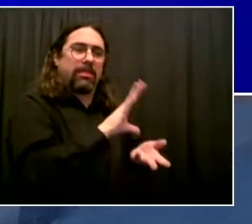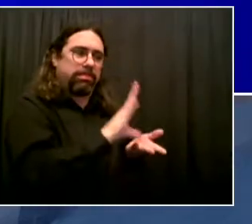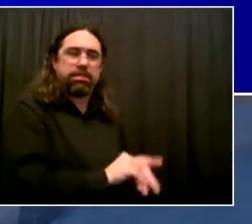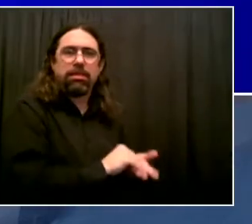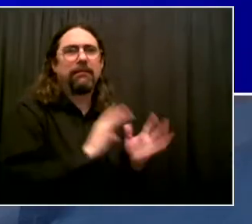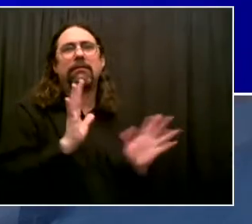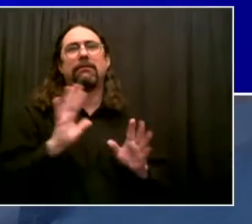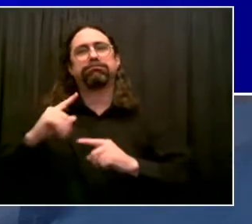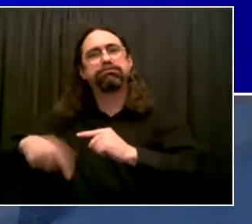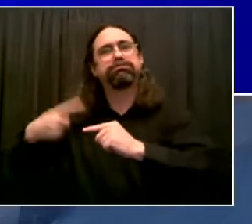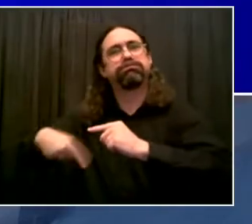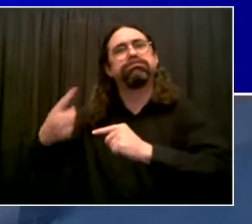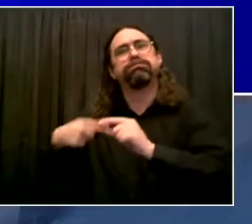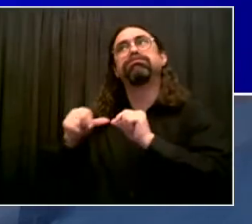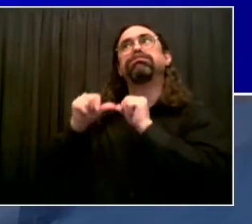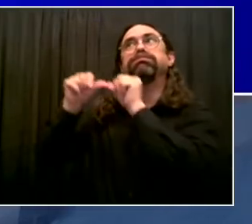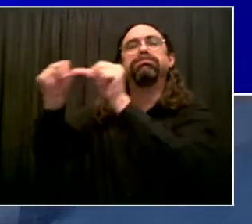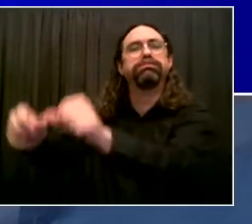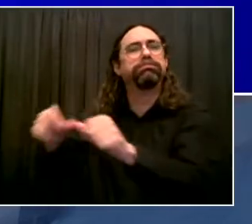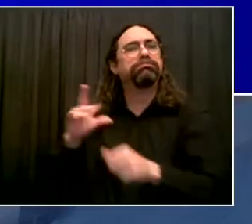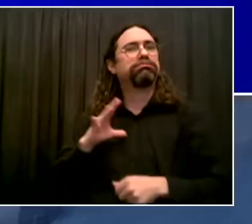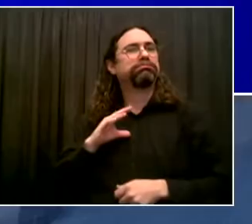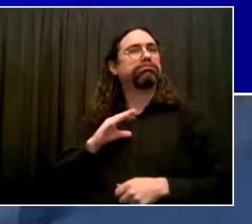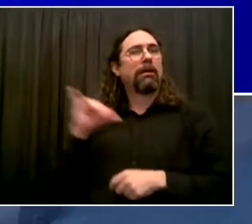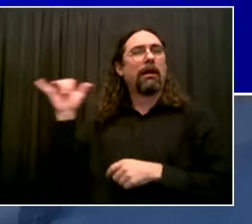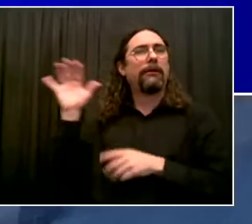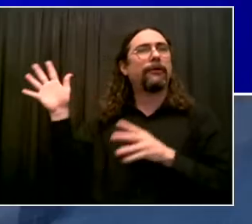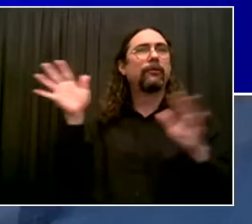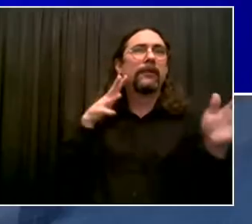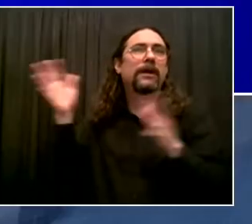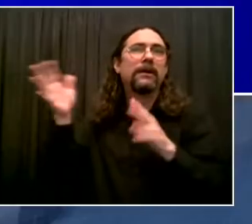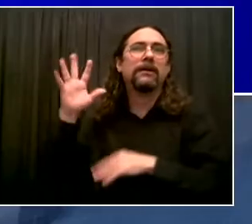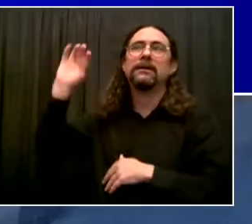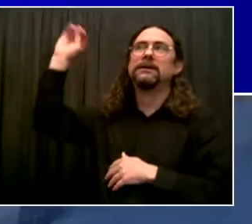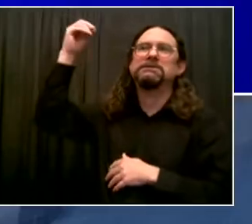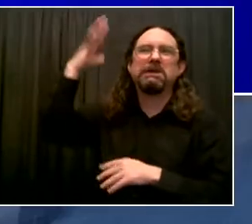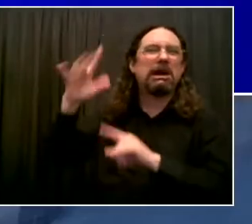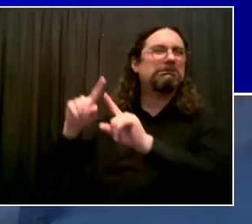MONEY WHERE OUR MOUTH IS.